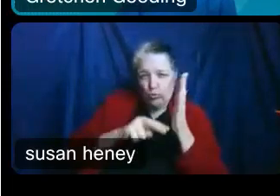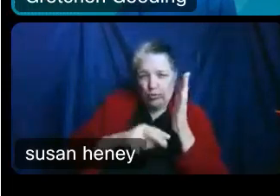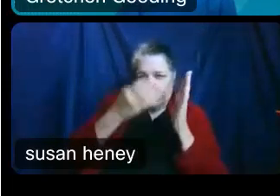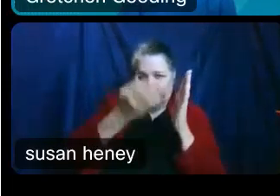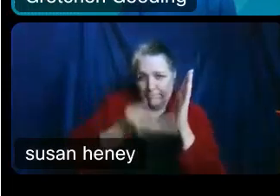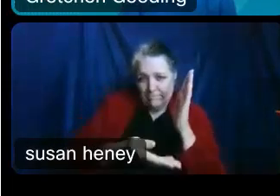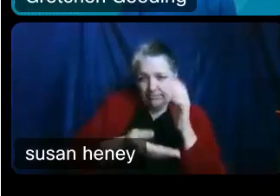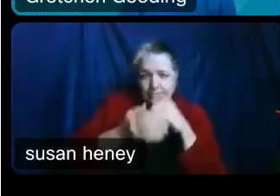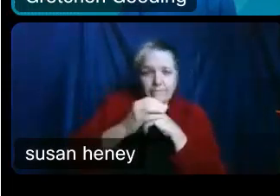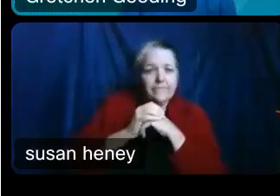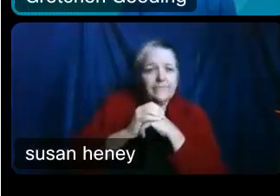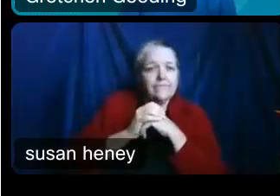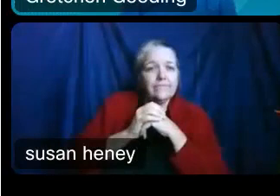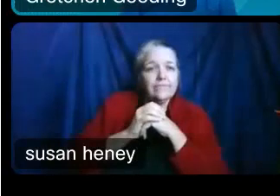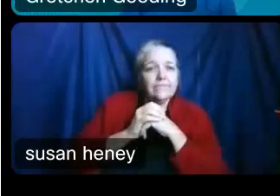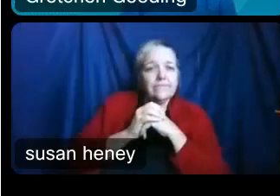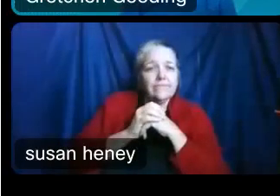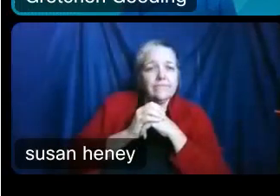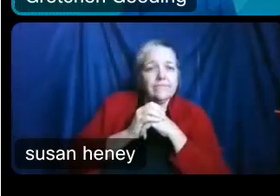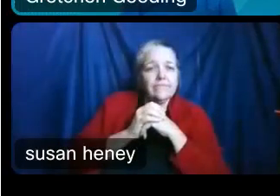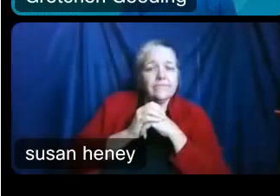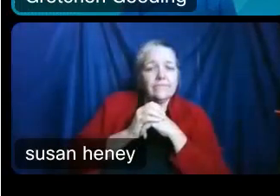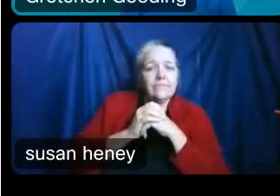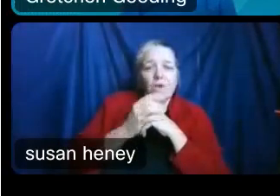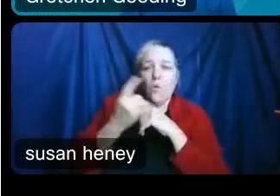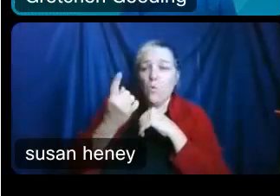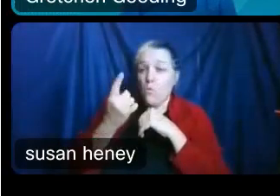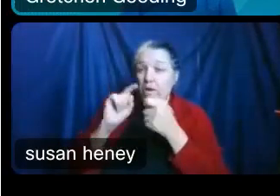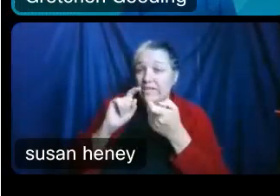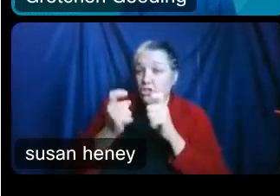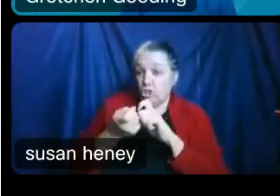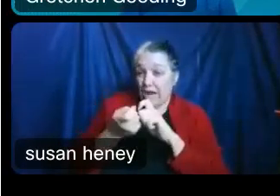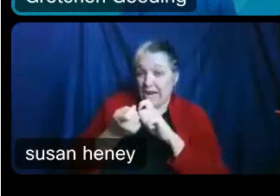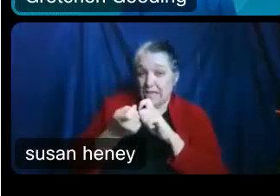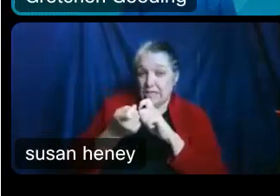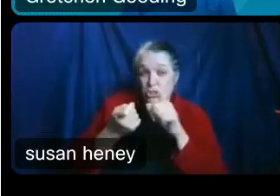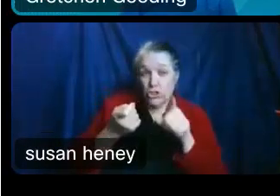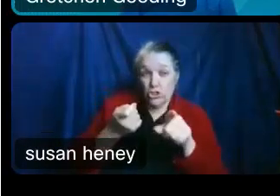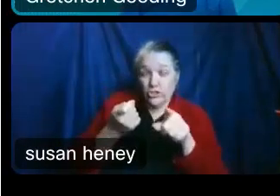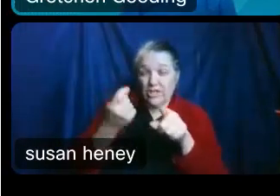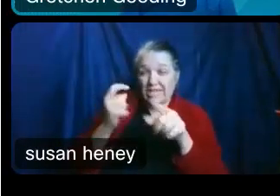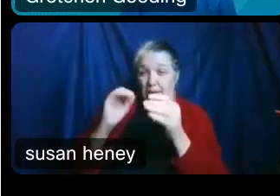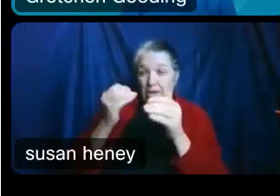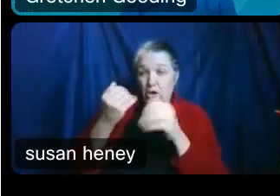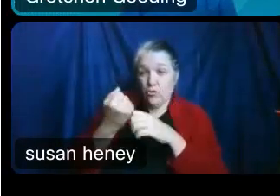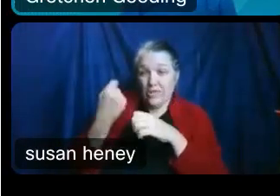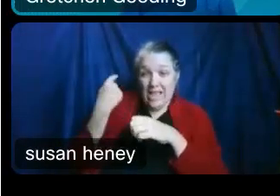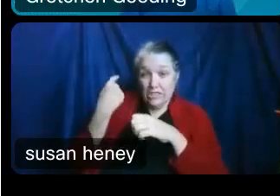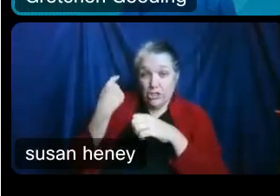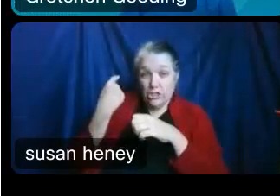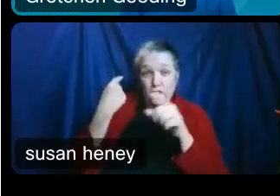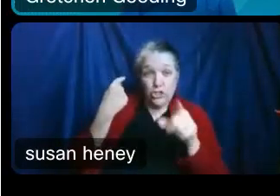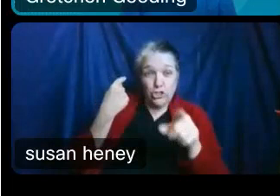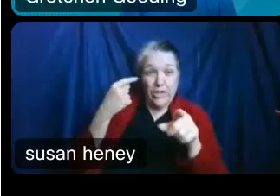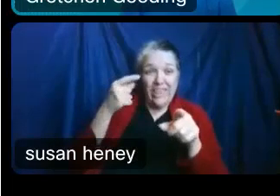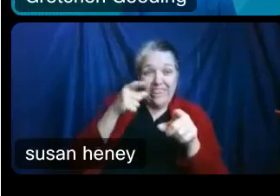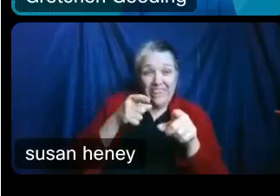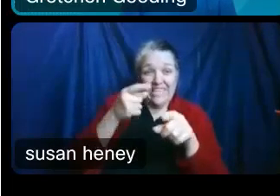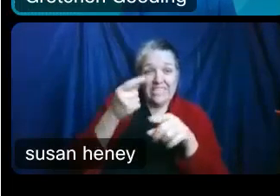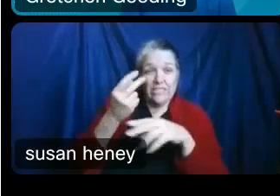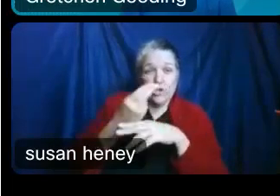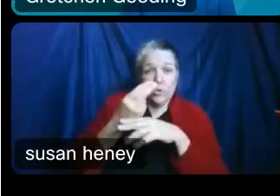last year is that these vintage 2022 population estimates use more 2020 census information